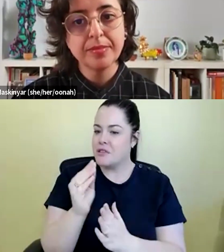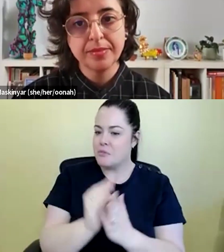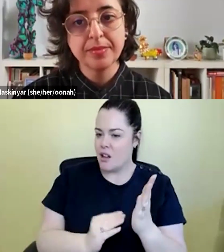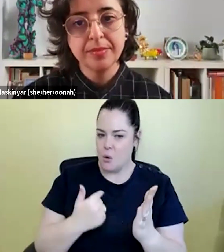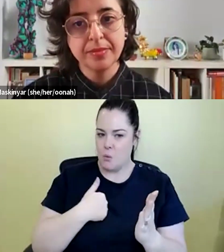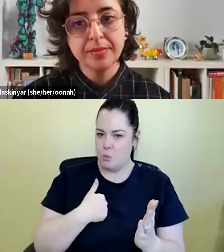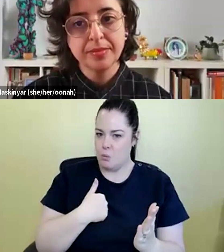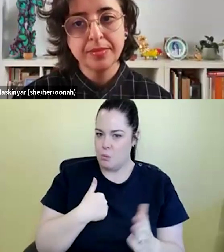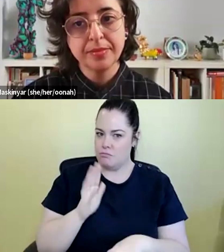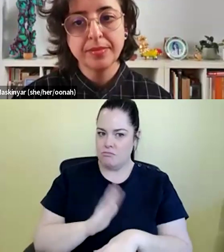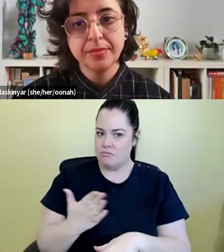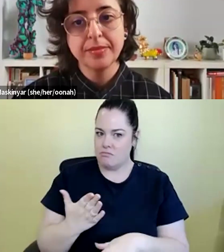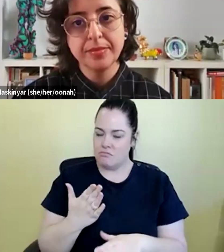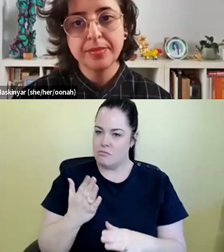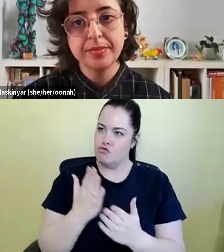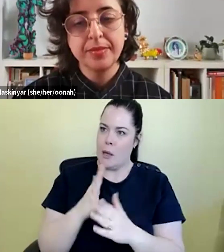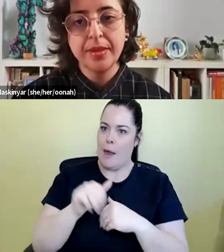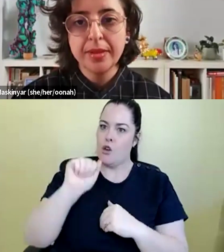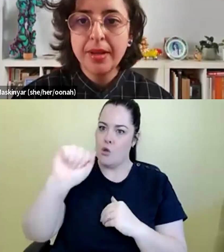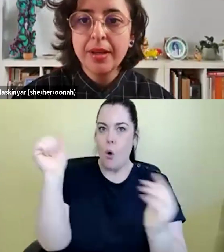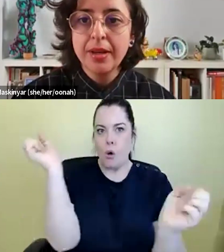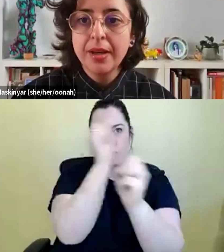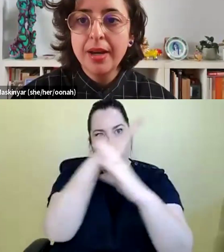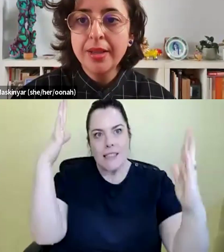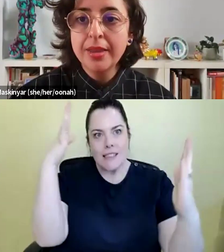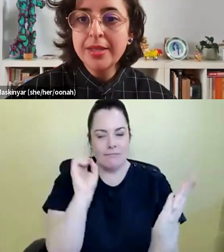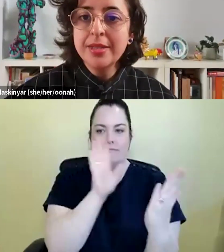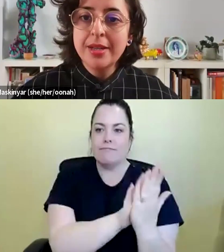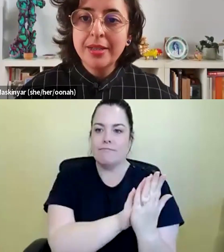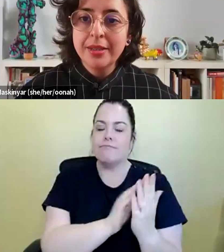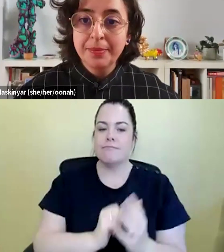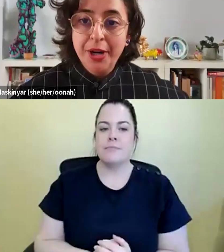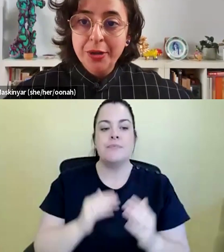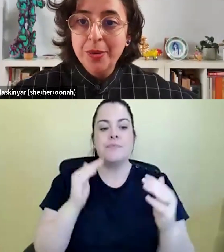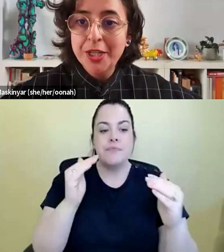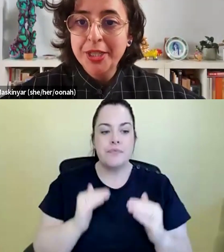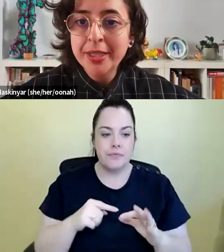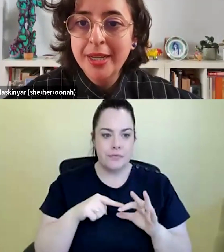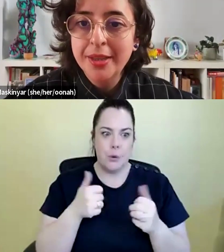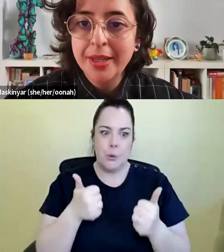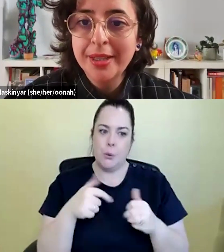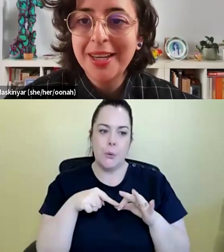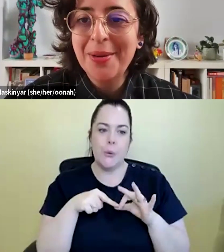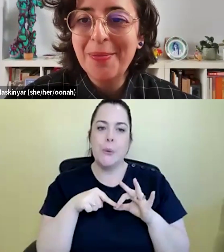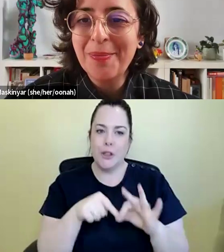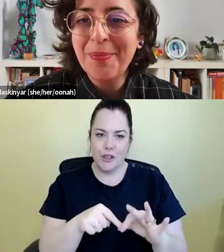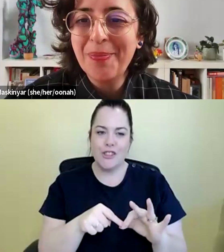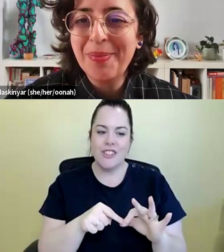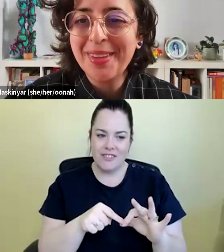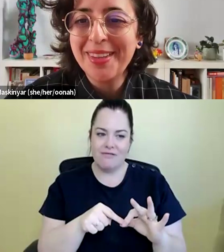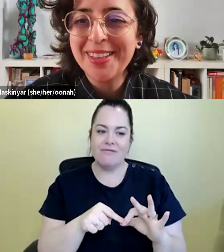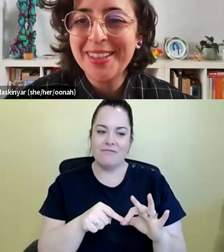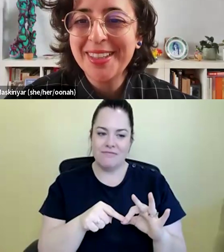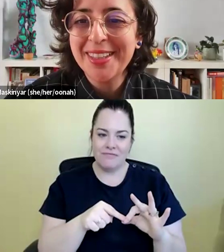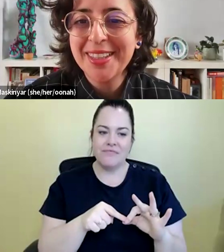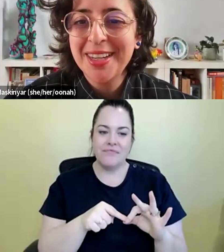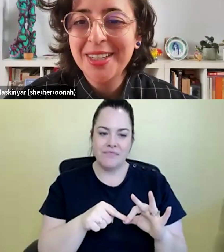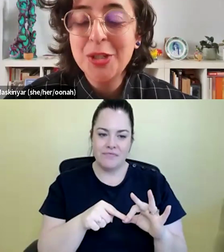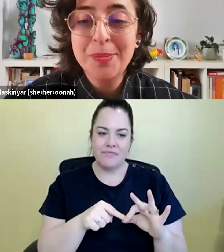it is really about the idea. >> This is a good question and should